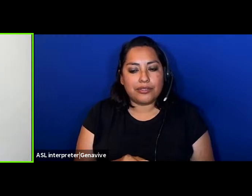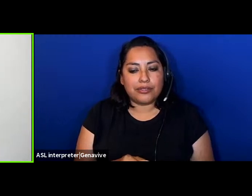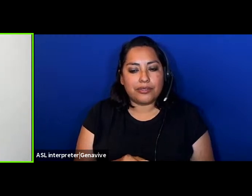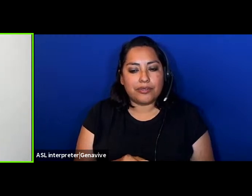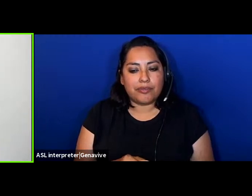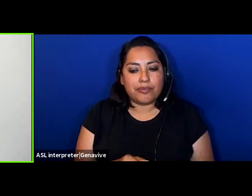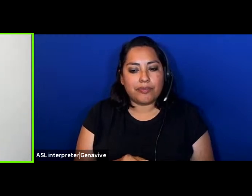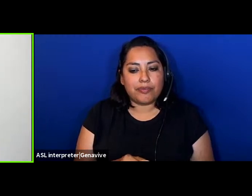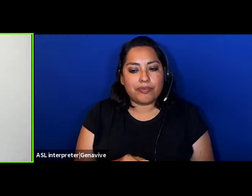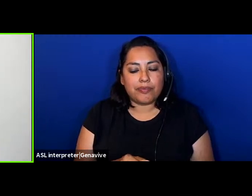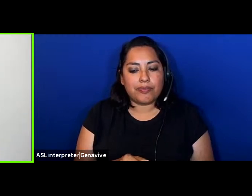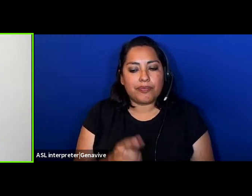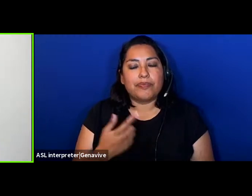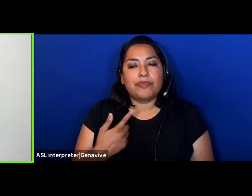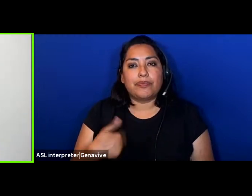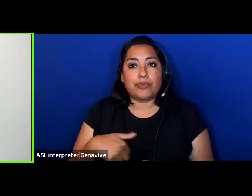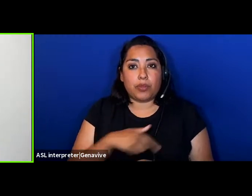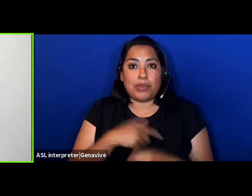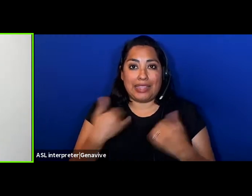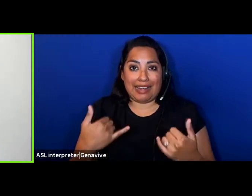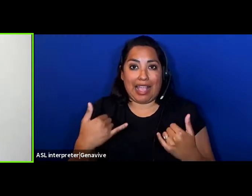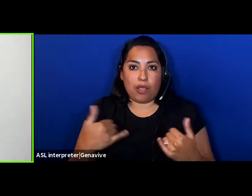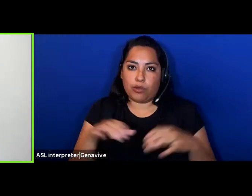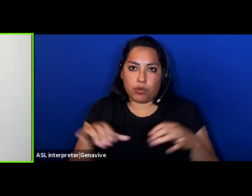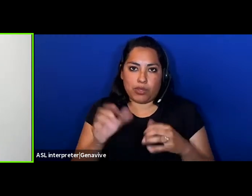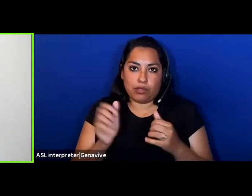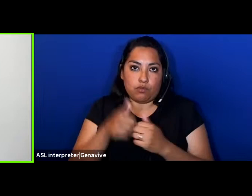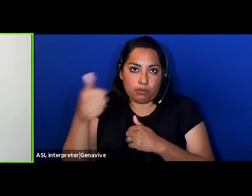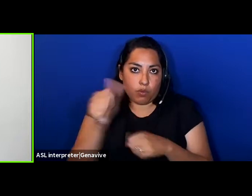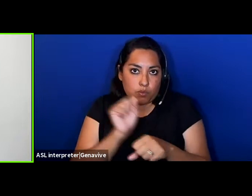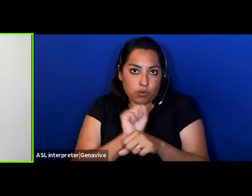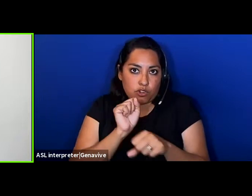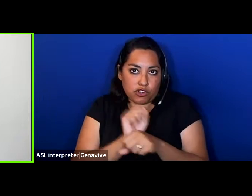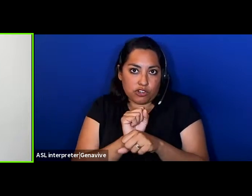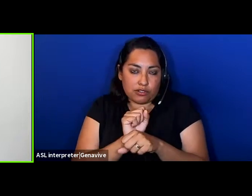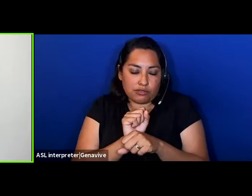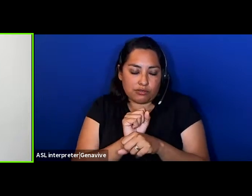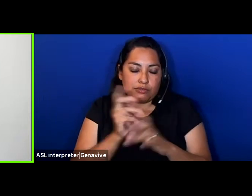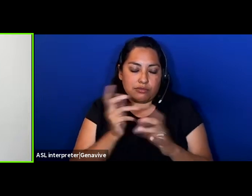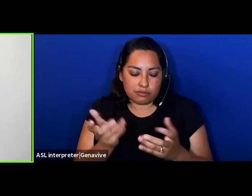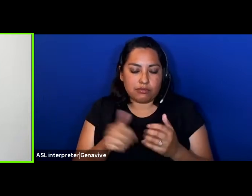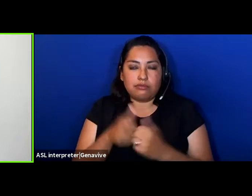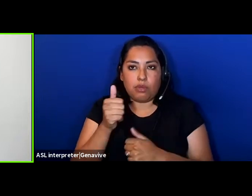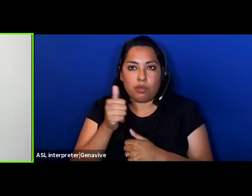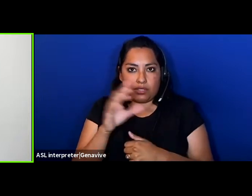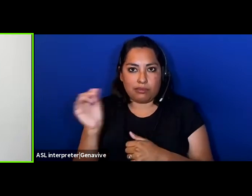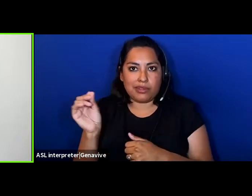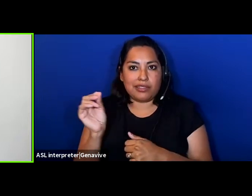ability to do remote work now most companies have figured it out to a certain degree.